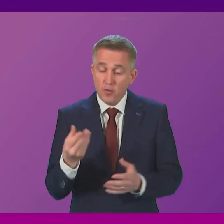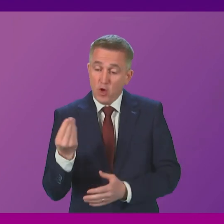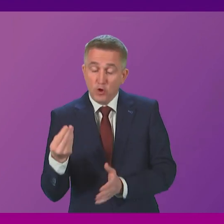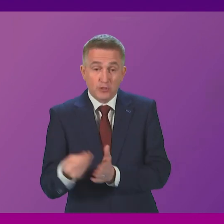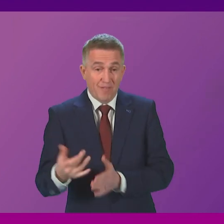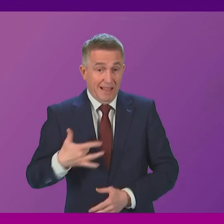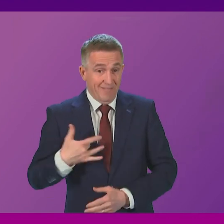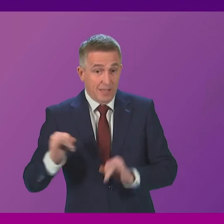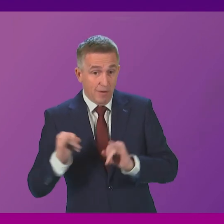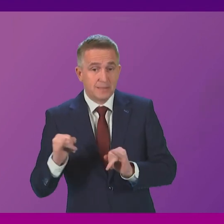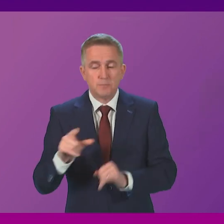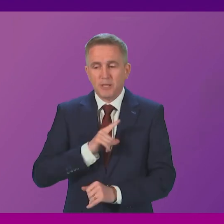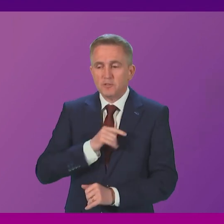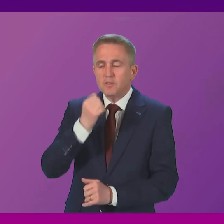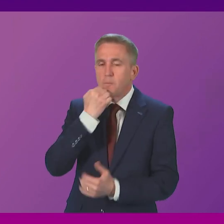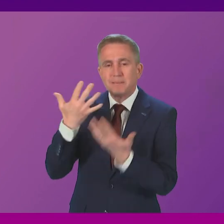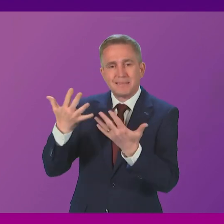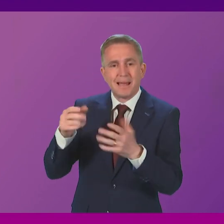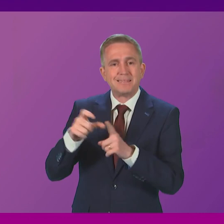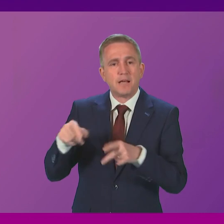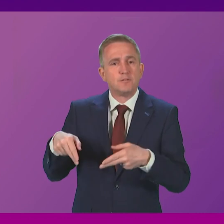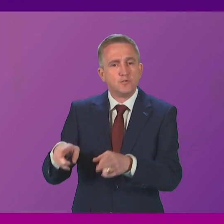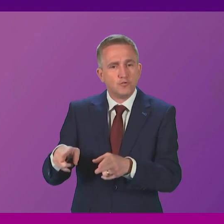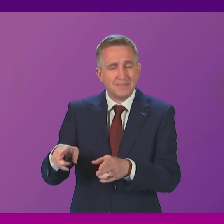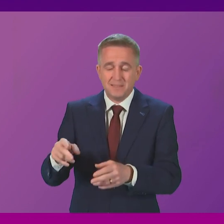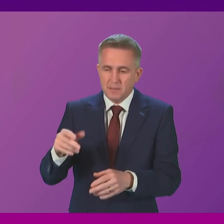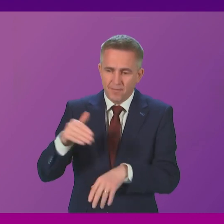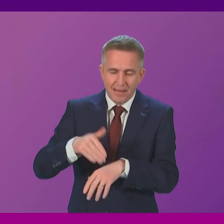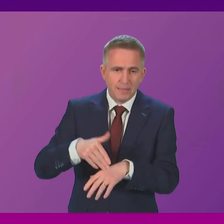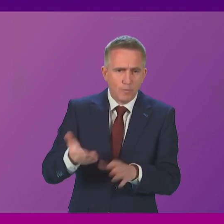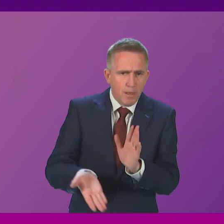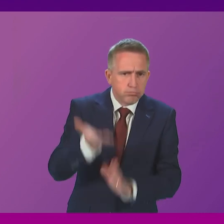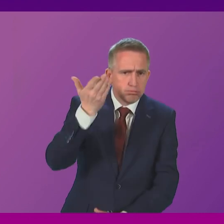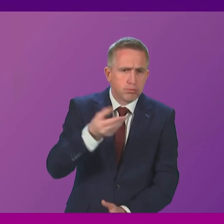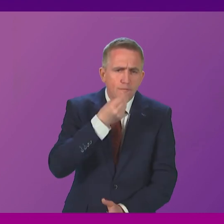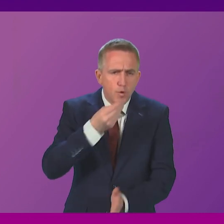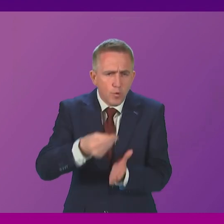that was created in Downing Street, with rising bills, higher food costs and rampant inflation.